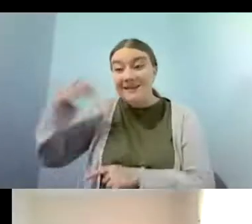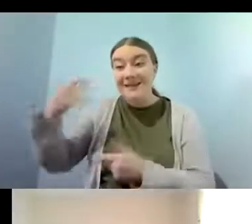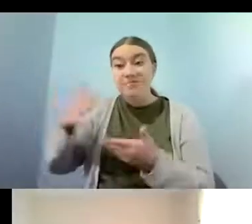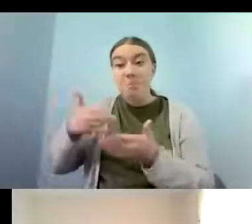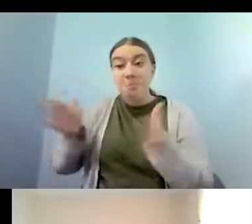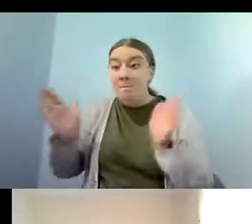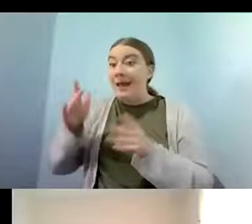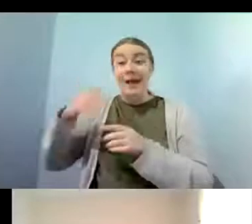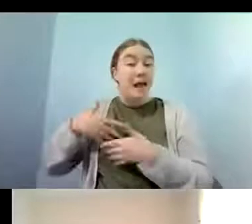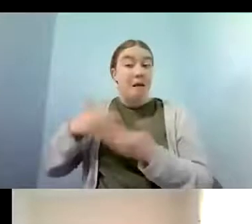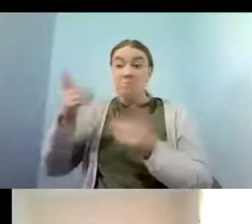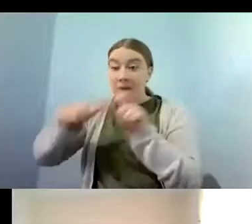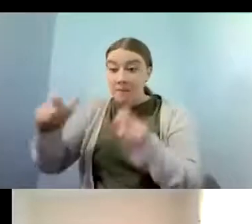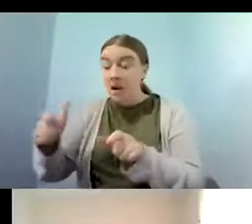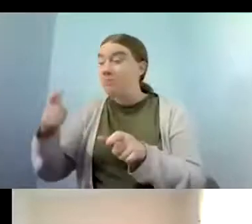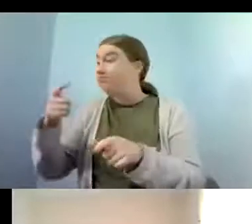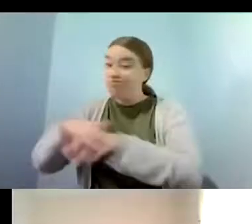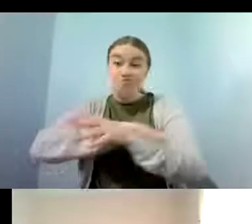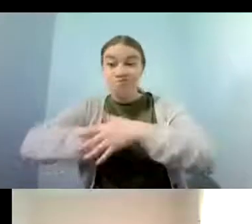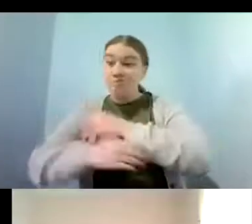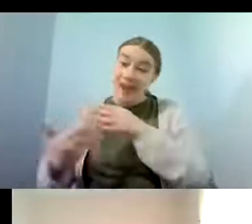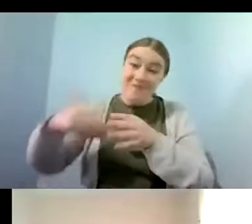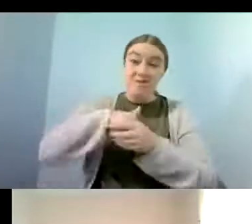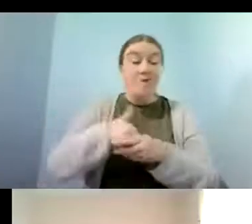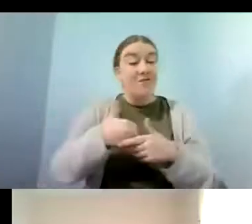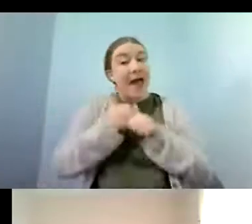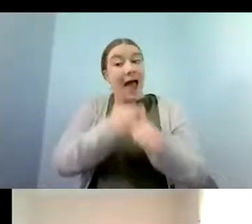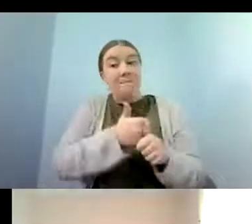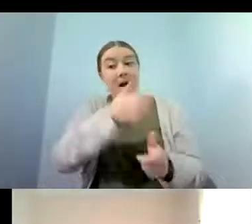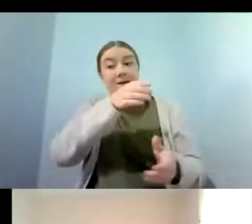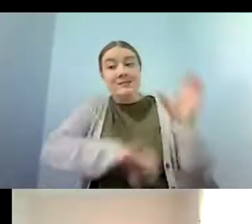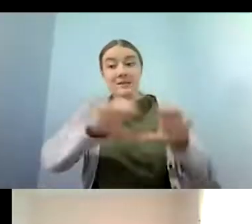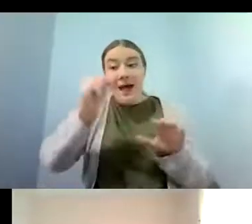involved and helping scientists to conduct research and this can be done through a variety